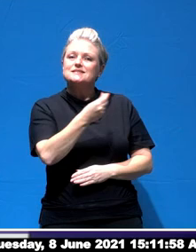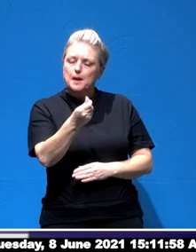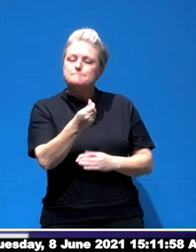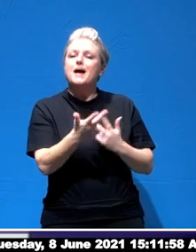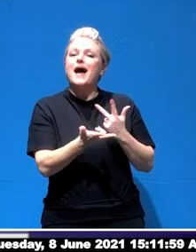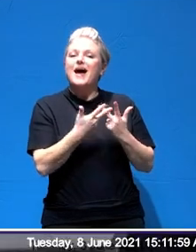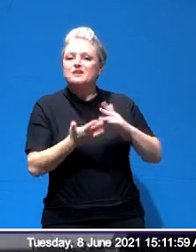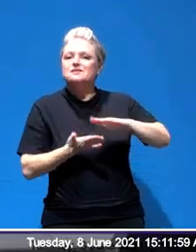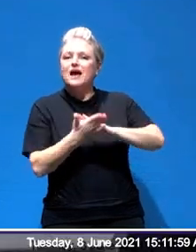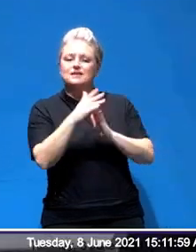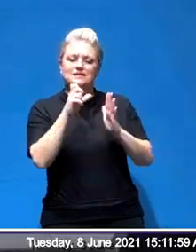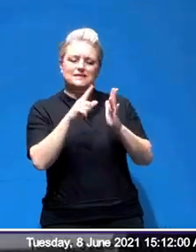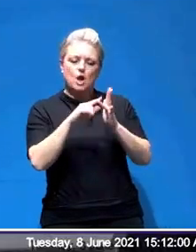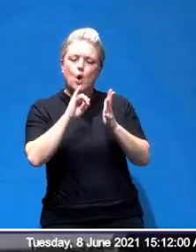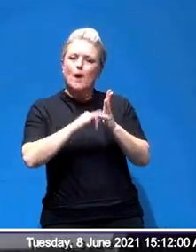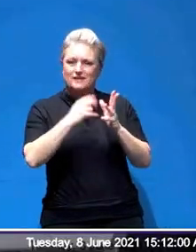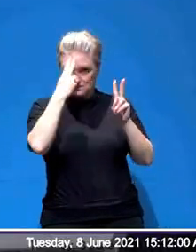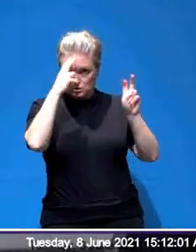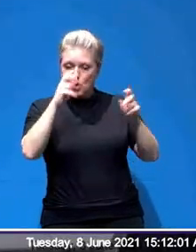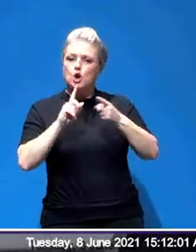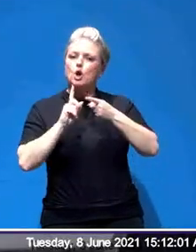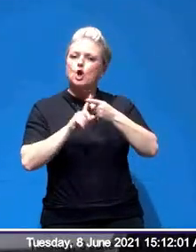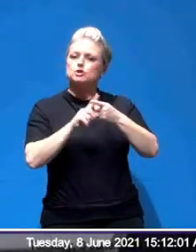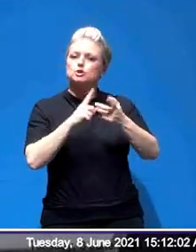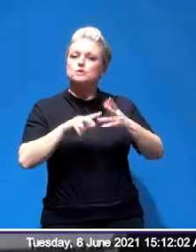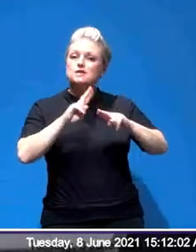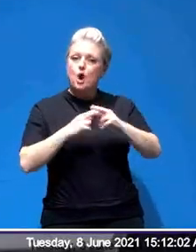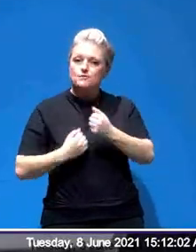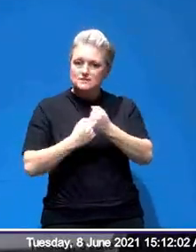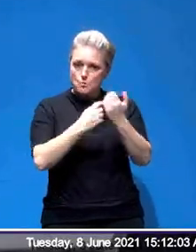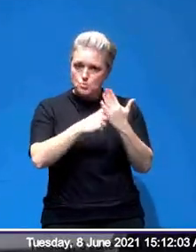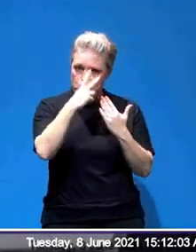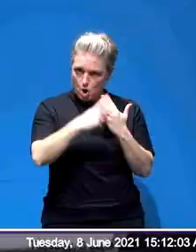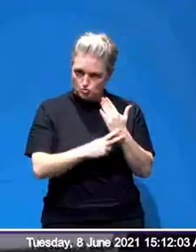of Support Program. So I understand I've probably got --- there are probably